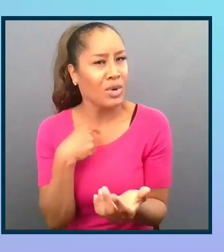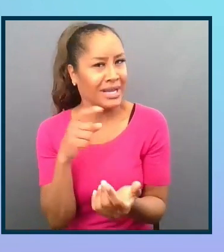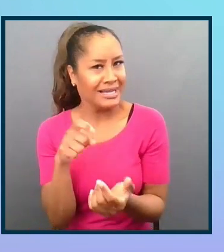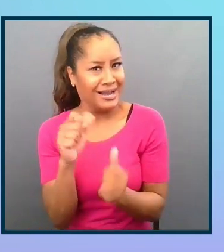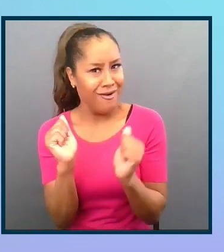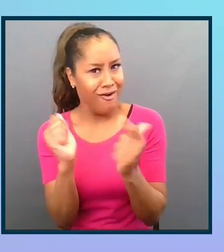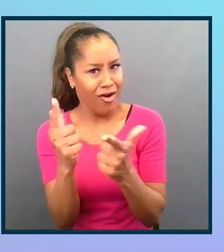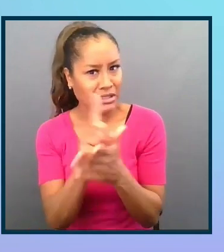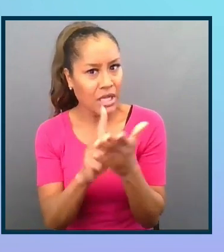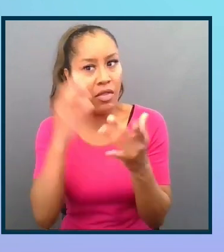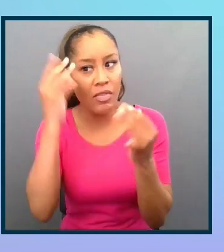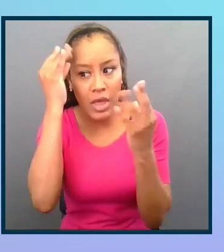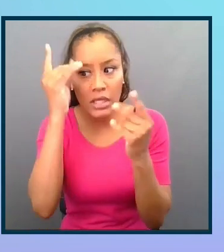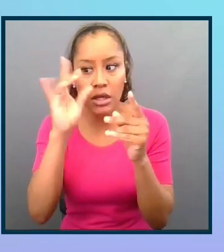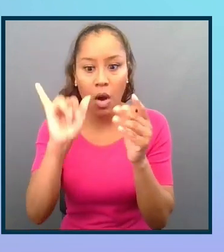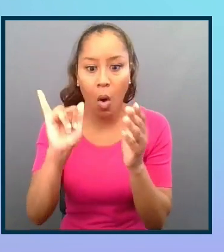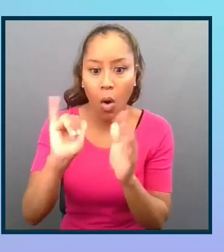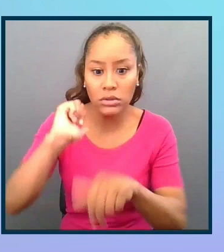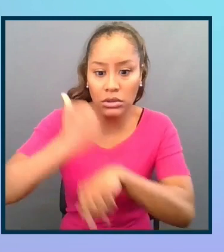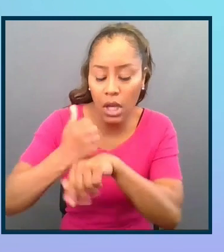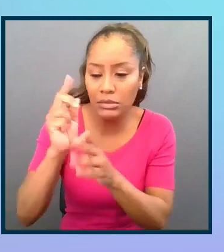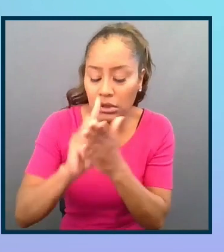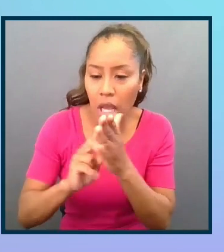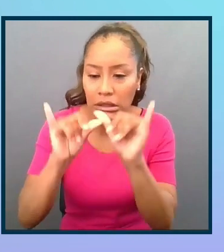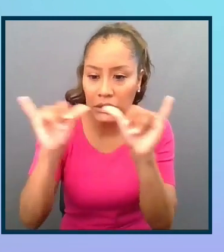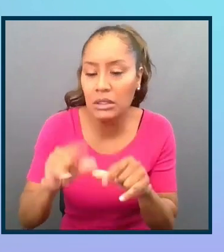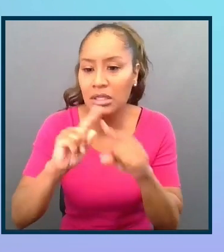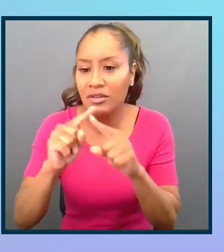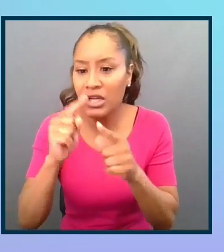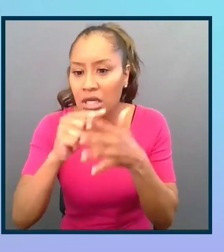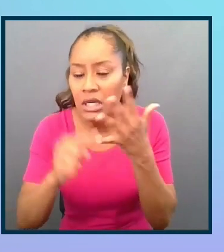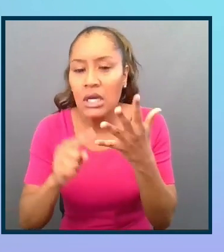To think about design systems and components and things at scale.